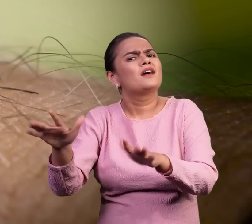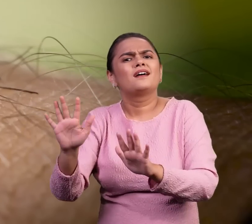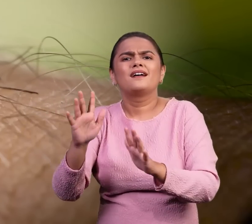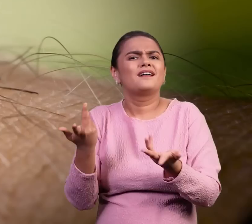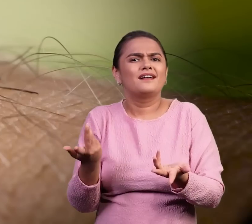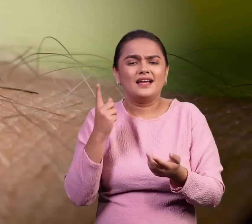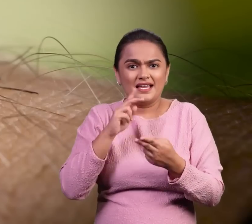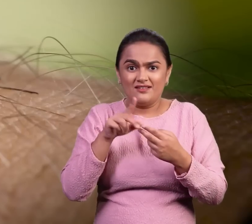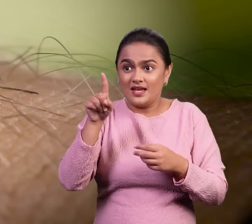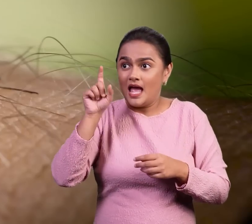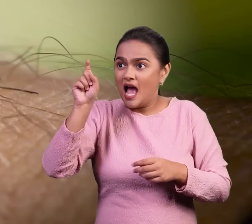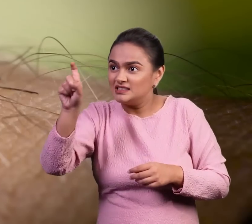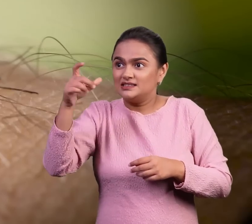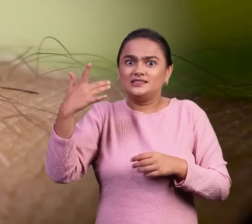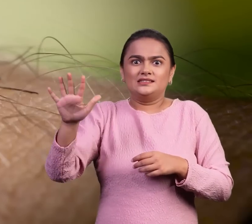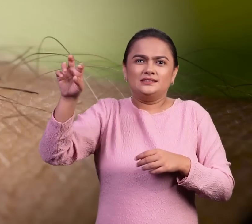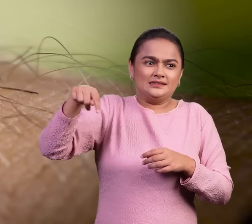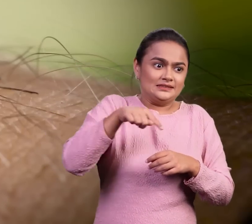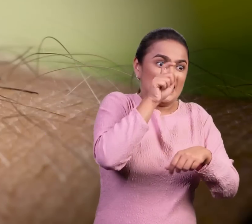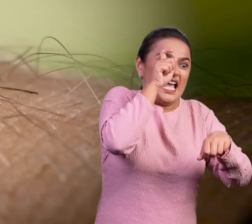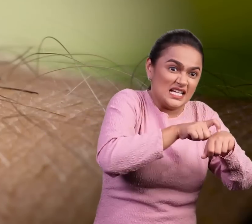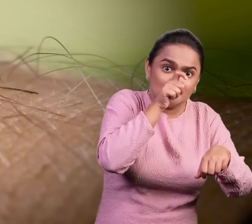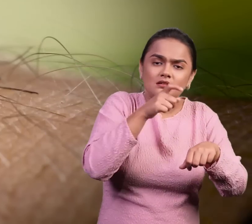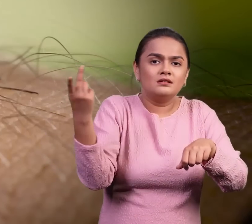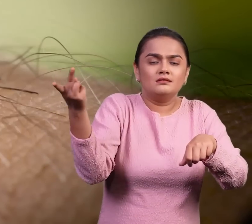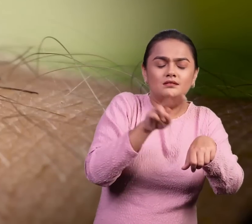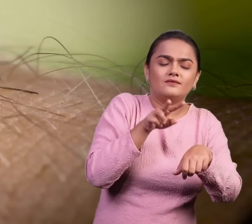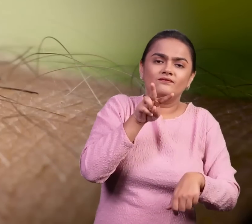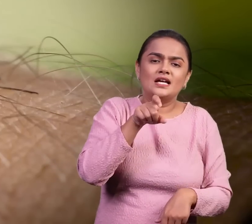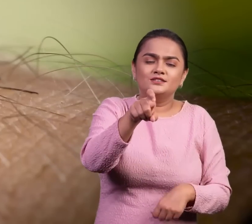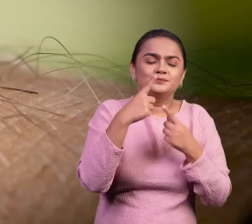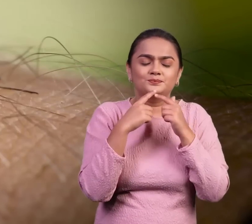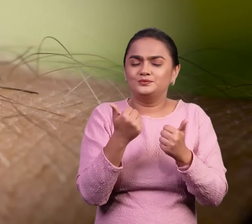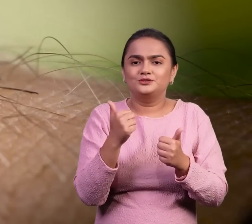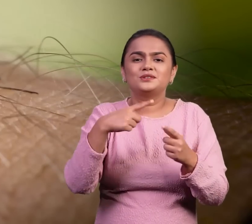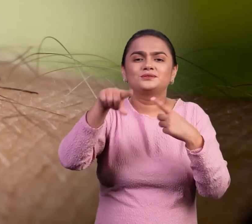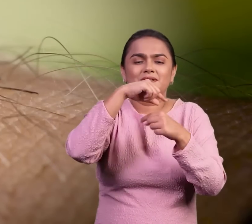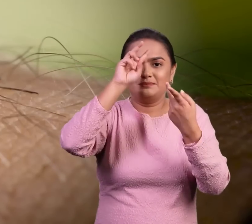The virus does not spread through mosquito bites. This misconception is false.